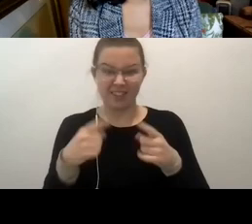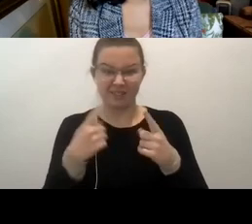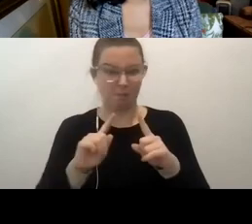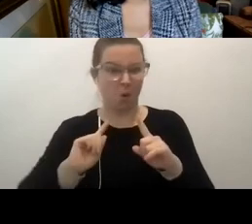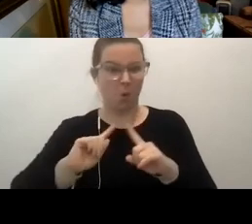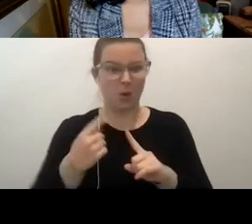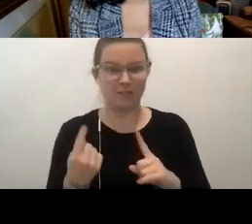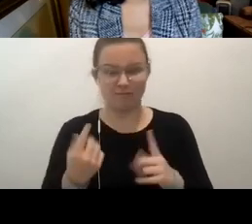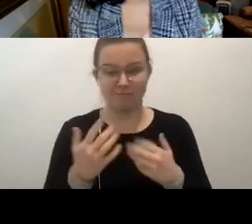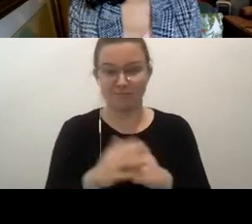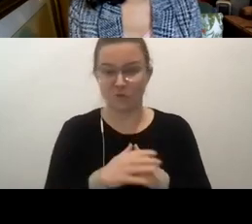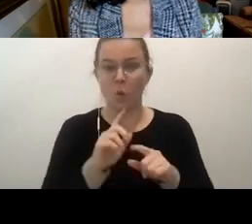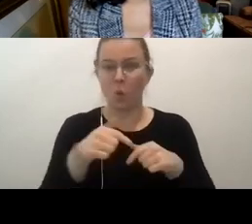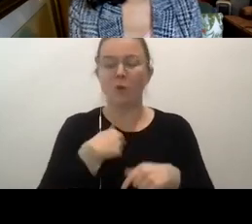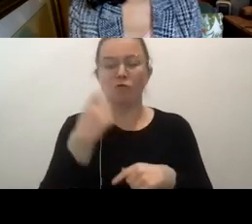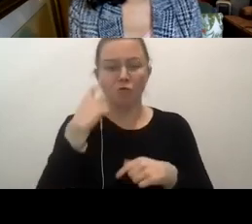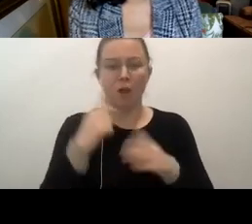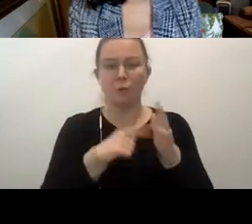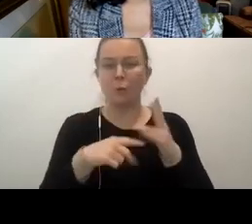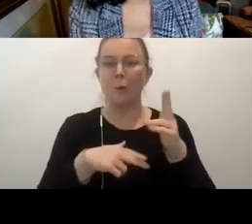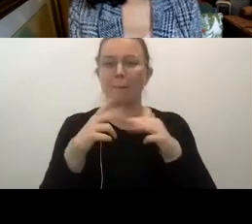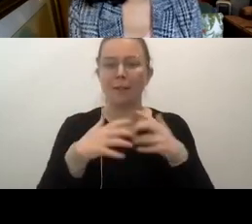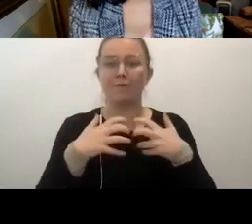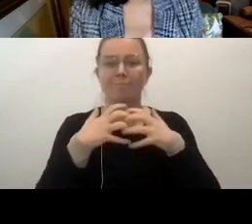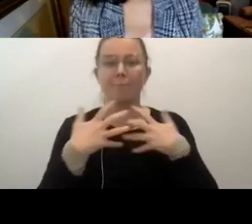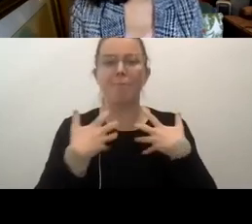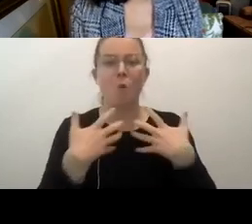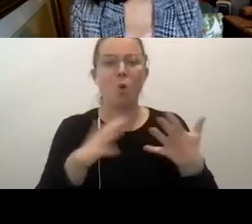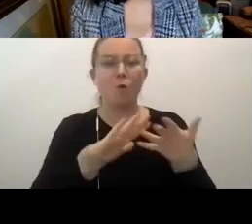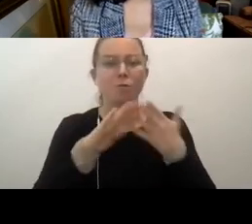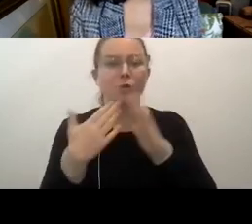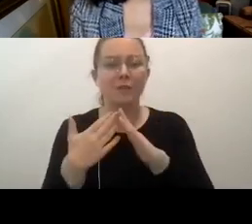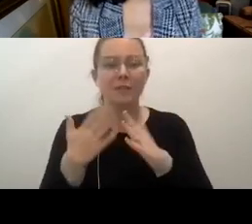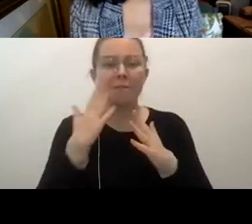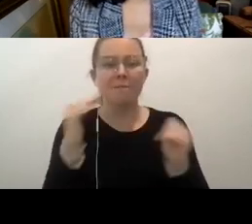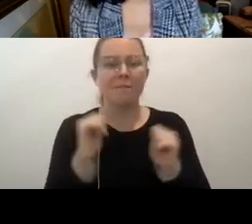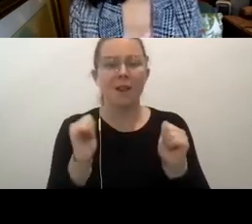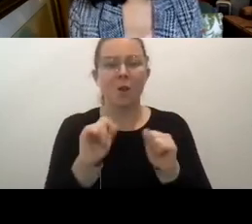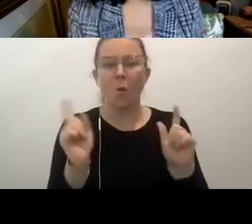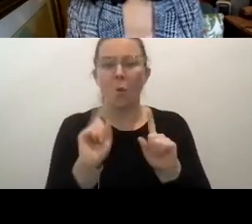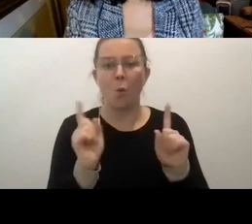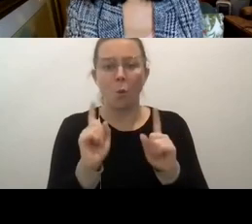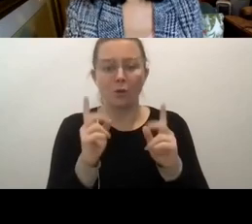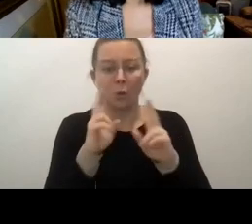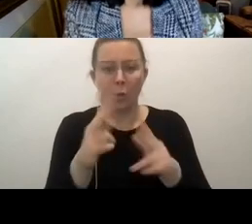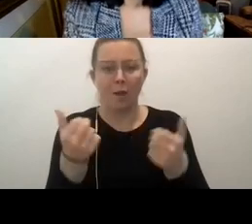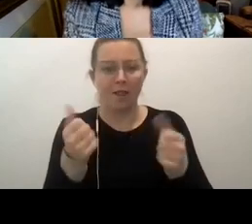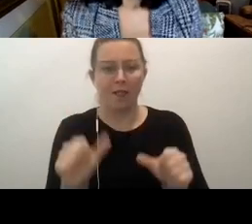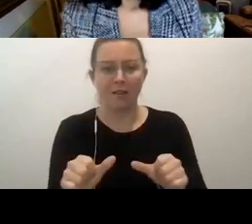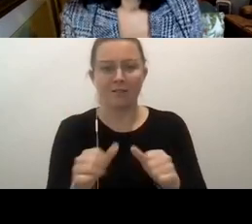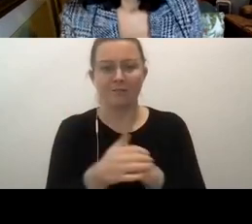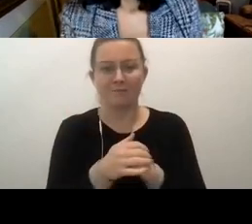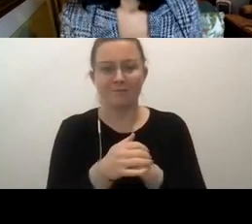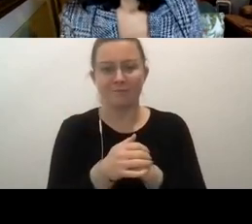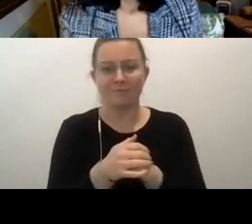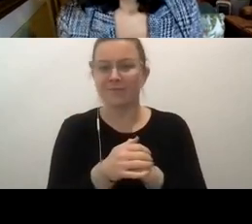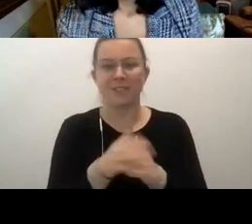think we're trying to build community and whatever shape or form that takes, that's up to you.